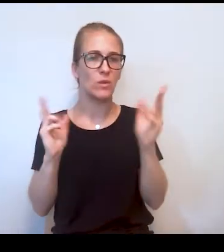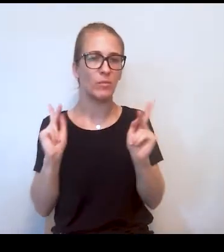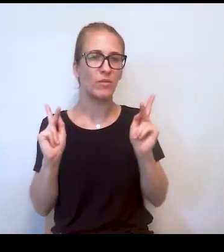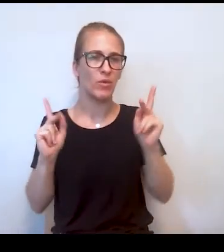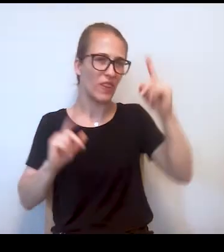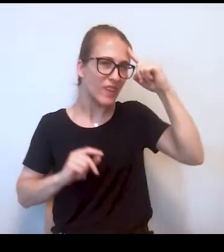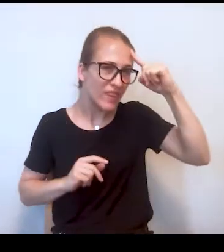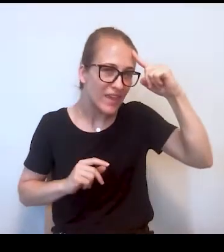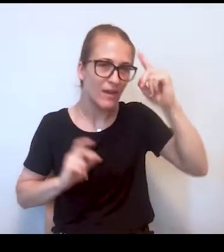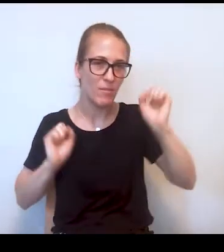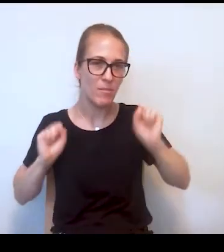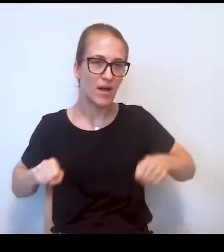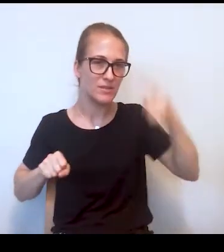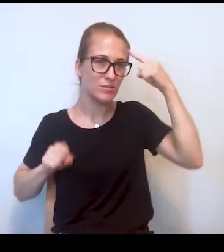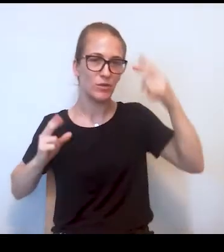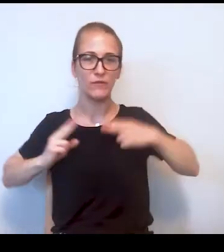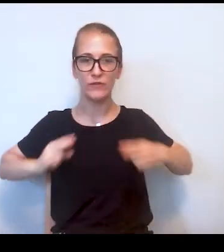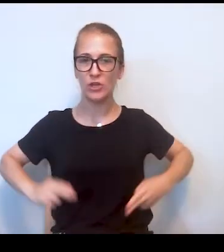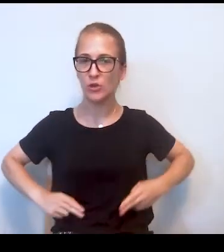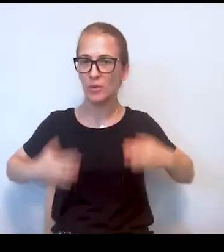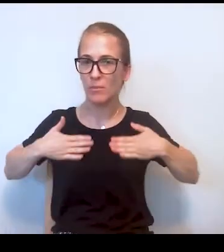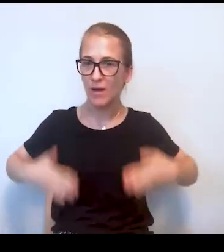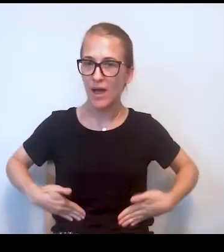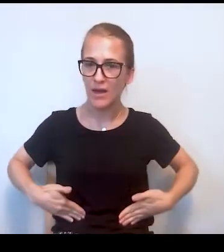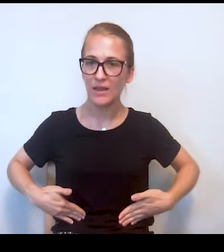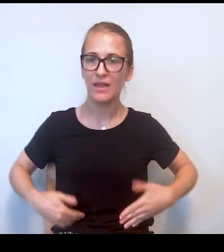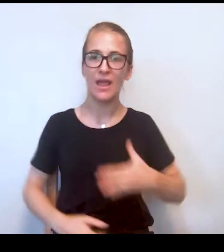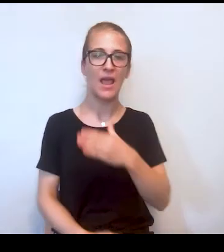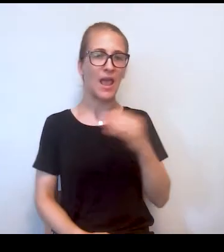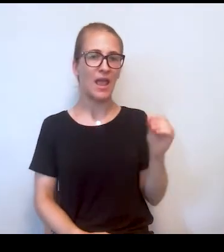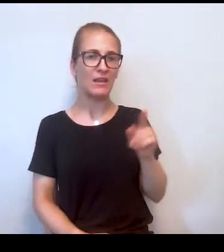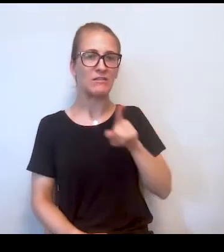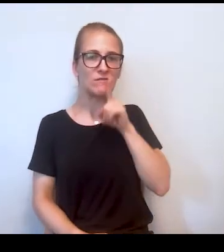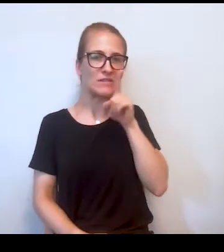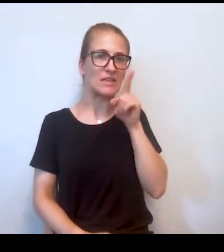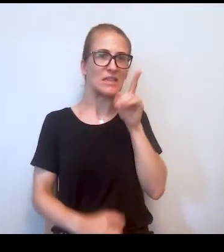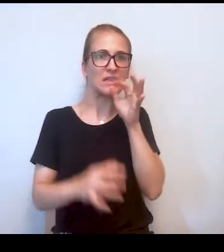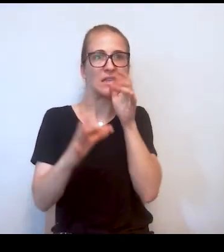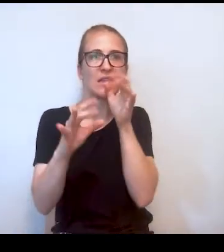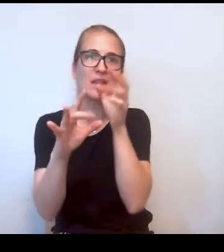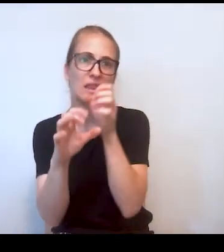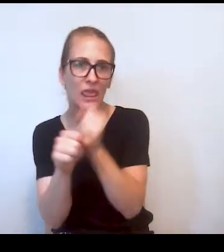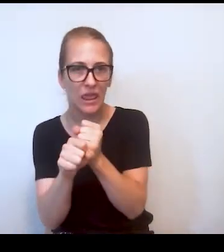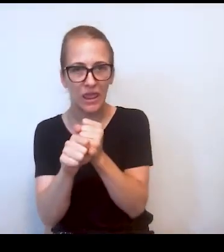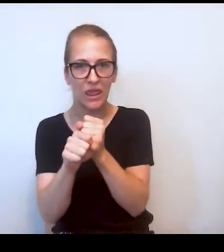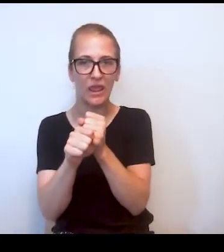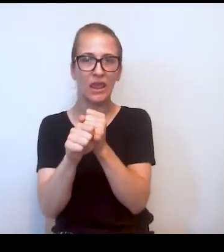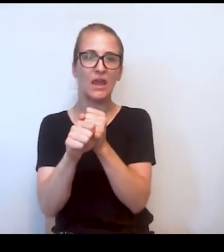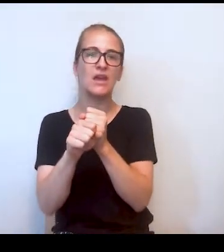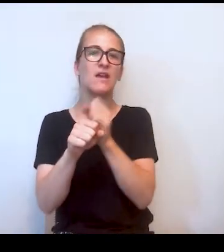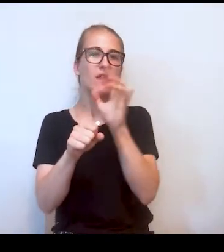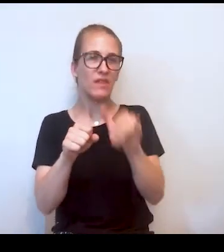and fetishization of those aesthetics and not a consideration